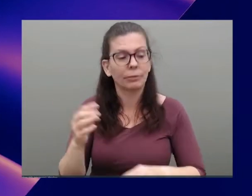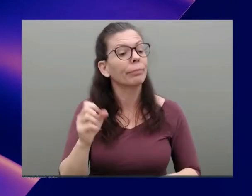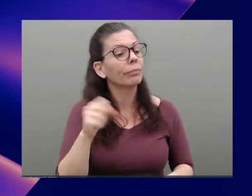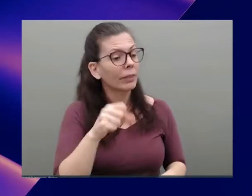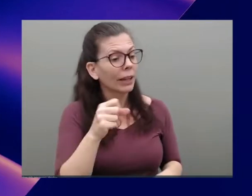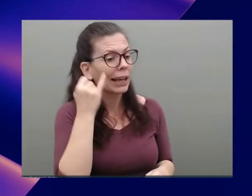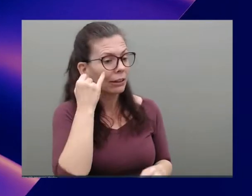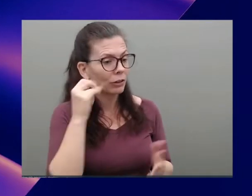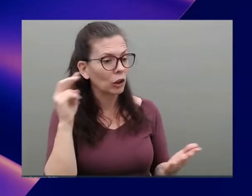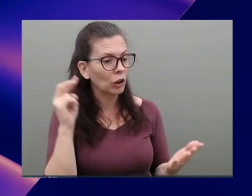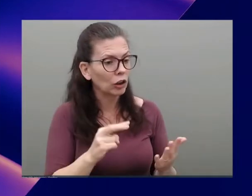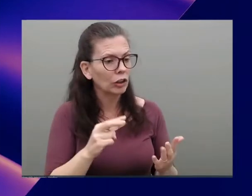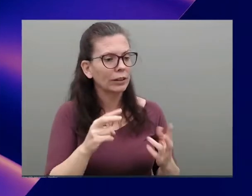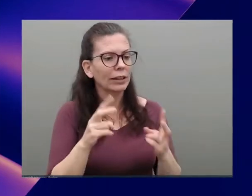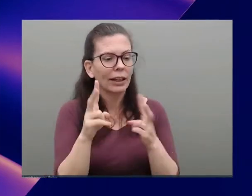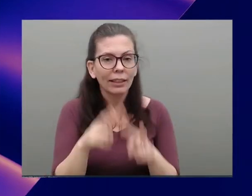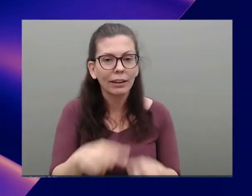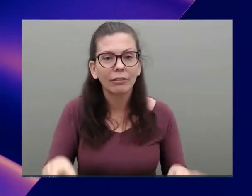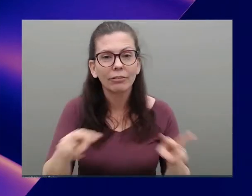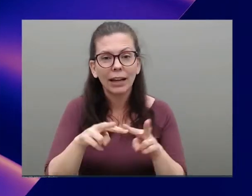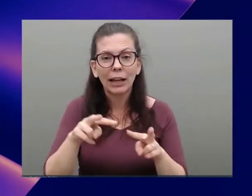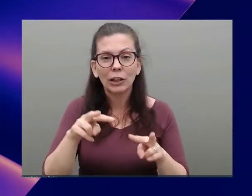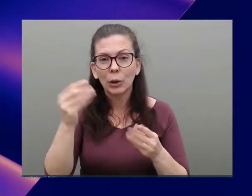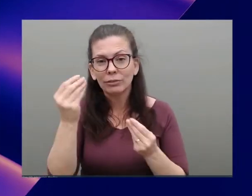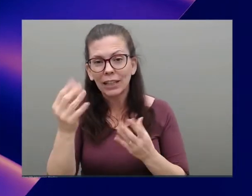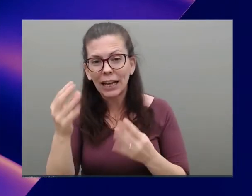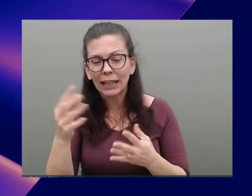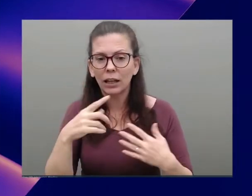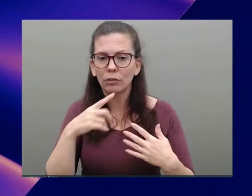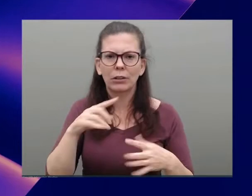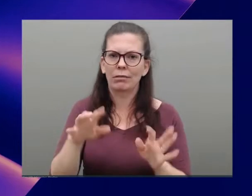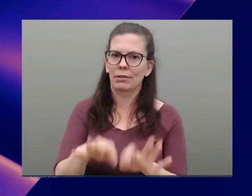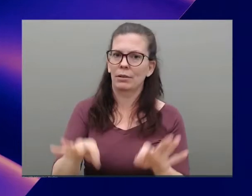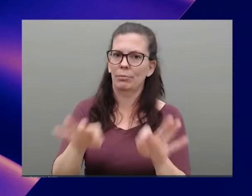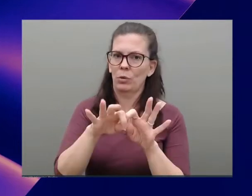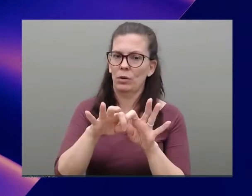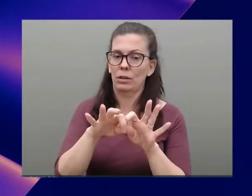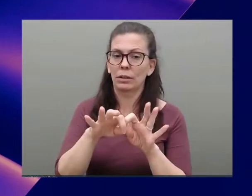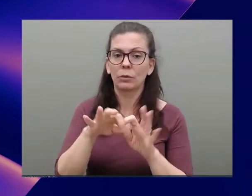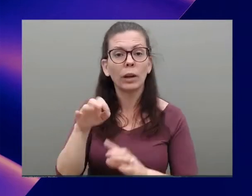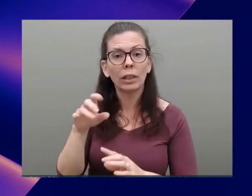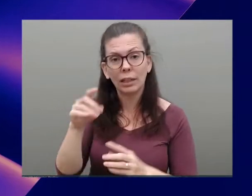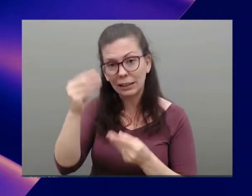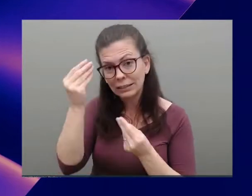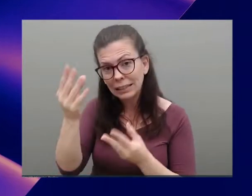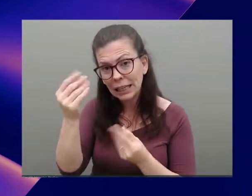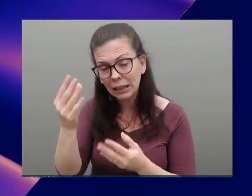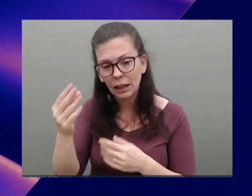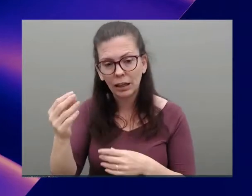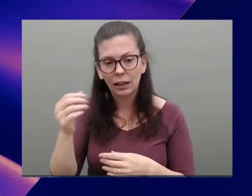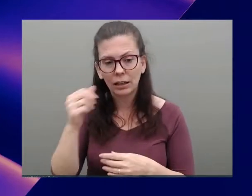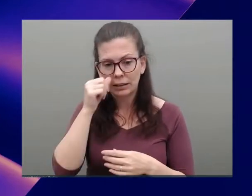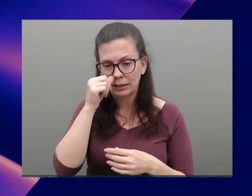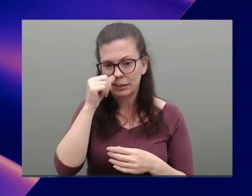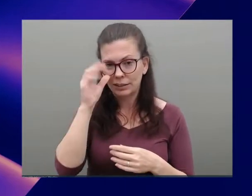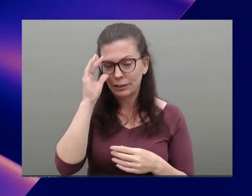the value of data is really, really important when the data is real. Real means when it is happening-